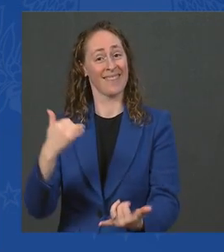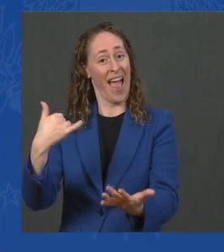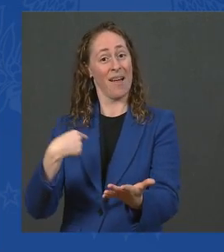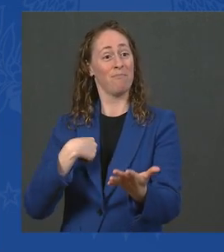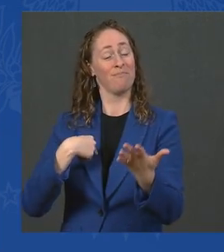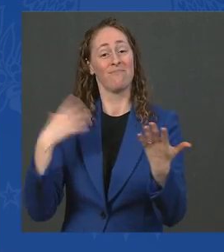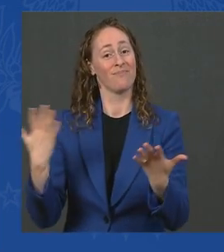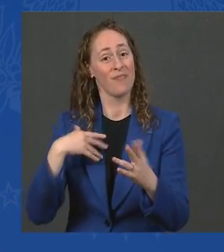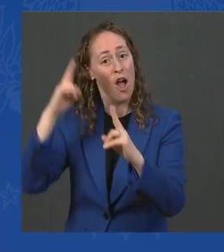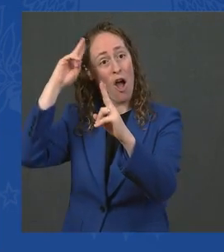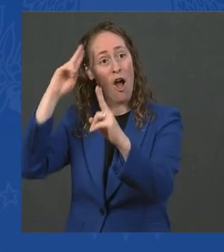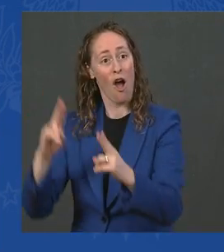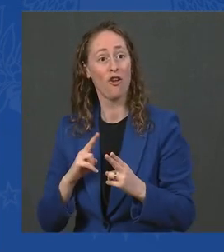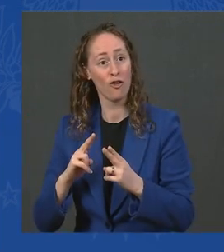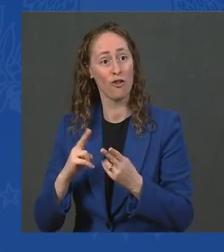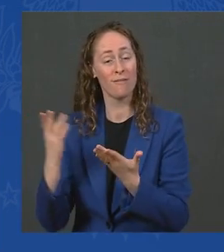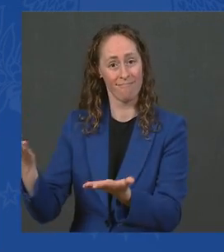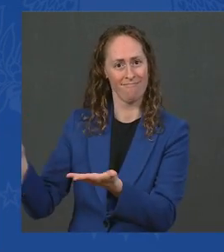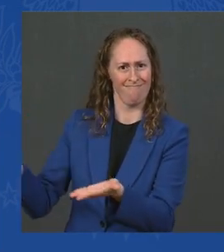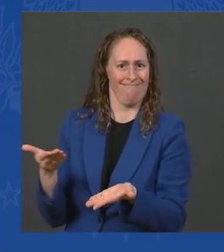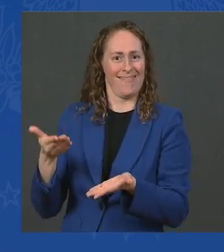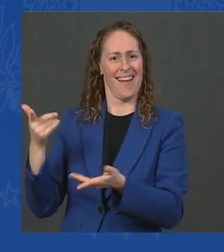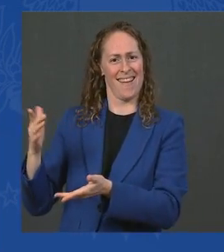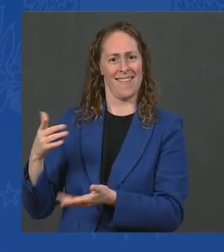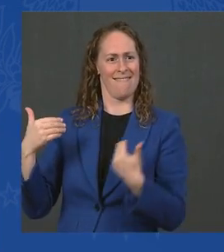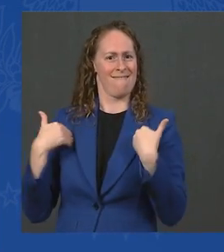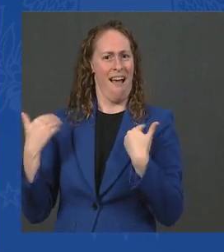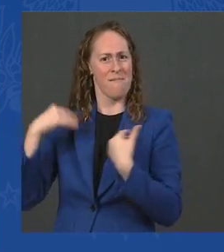who I know makes this school very proud.